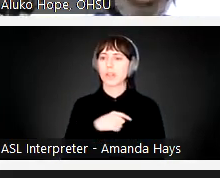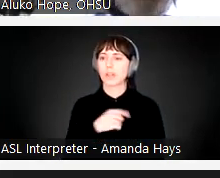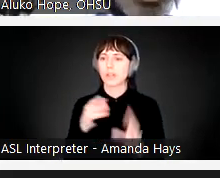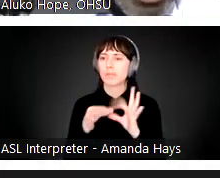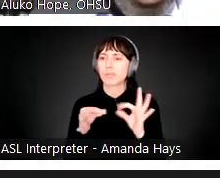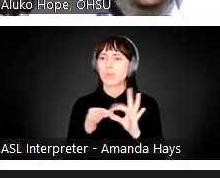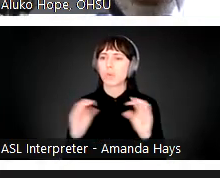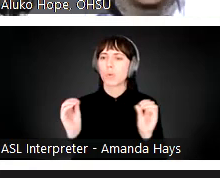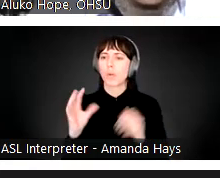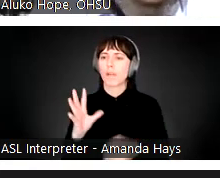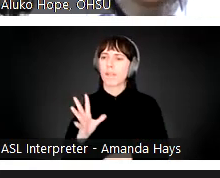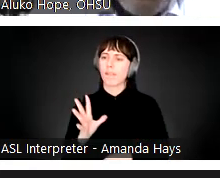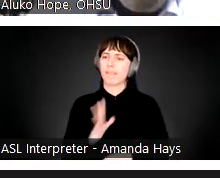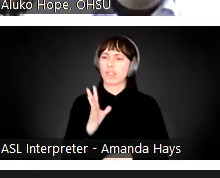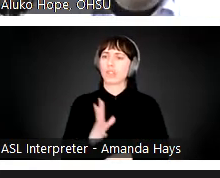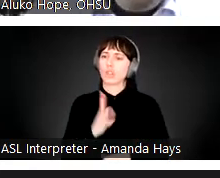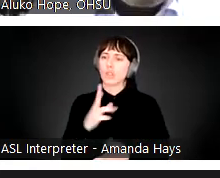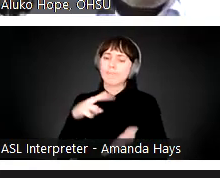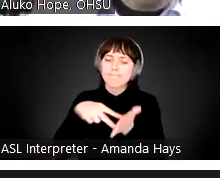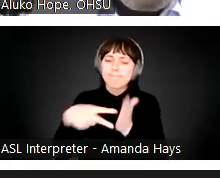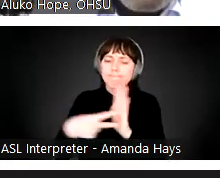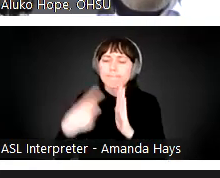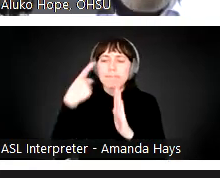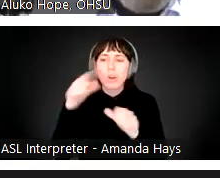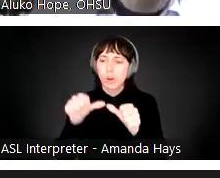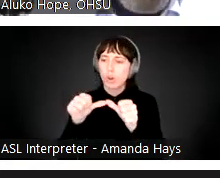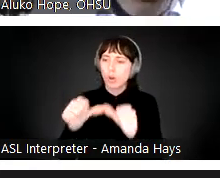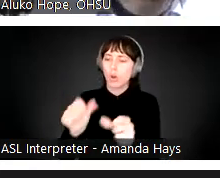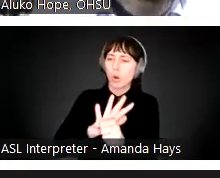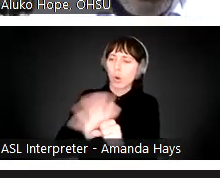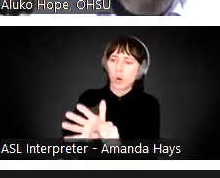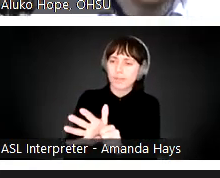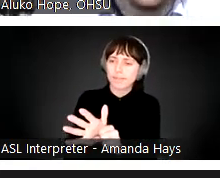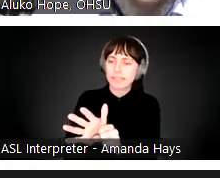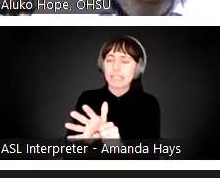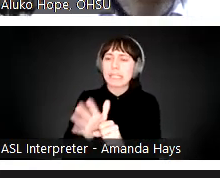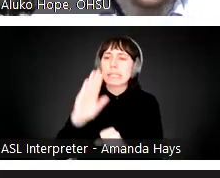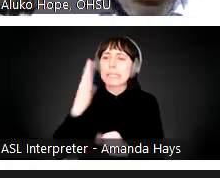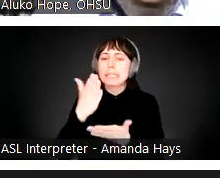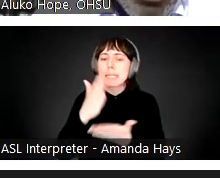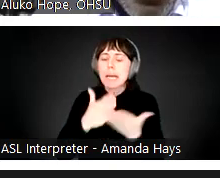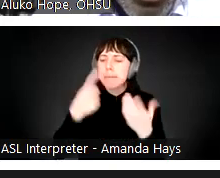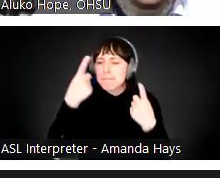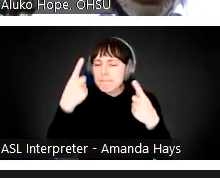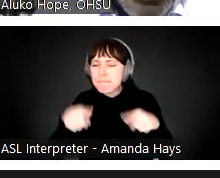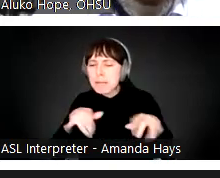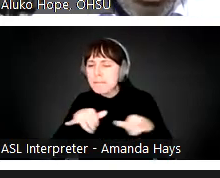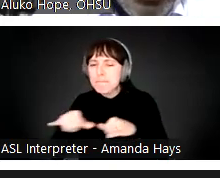on for what is Long COVID, but I think a consensus seems to be emerging at the level of a lot of the agencies in the